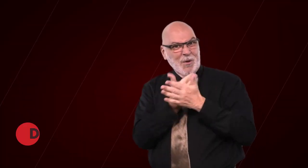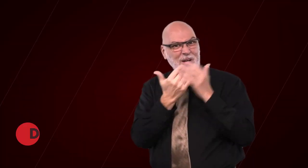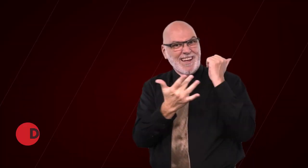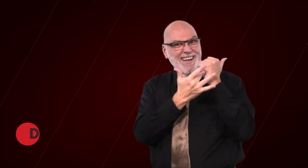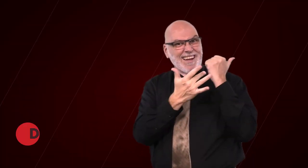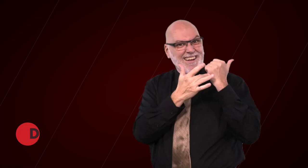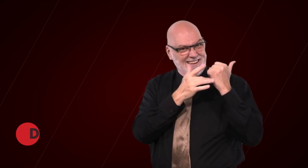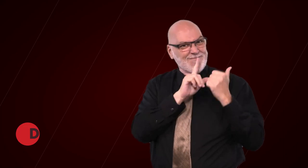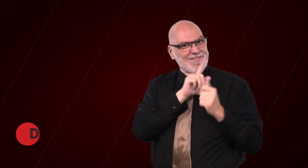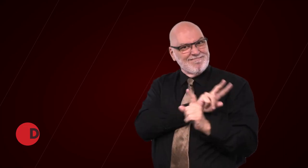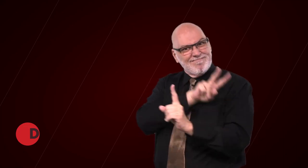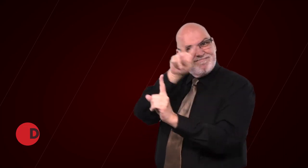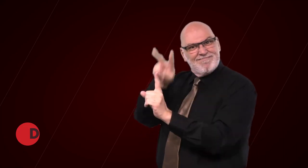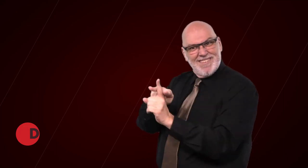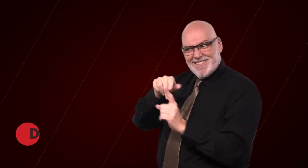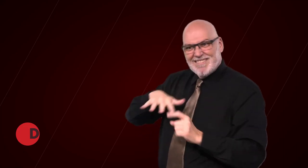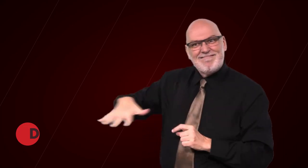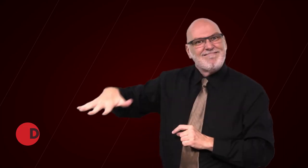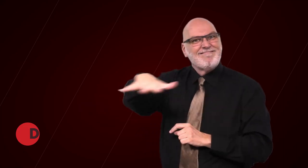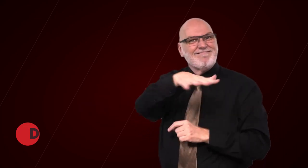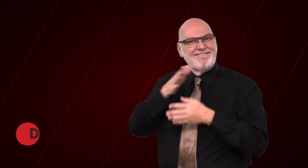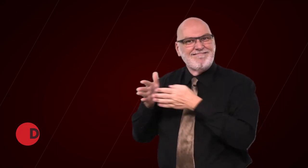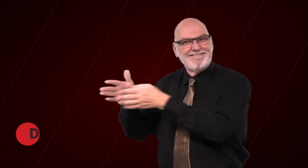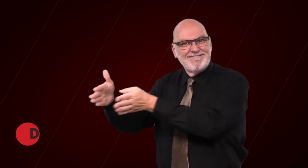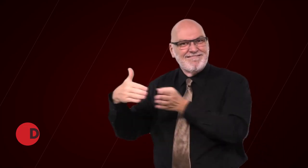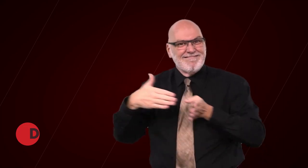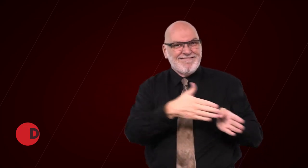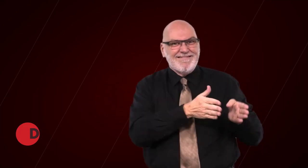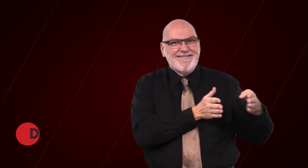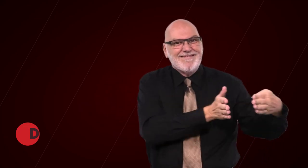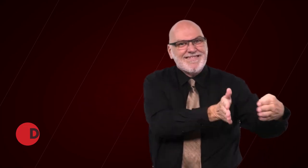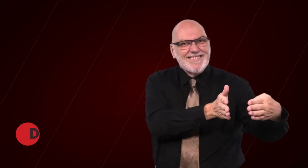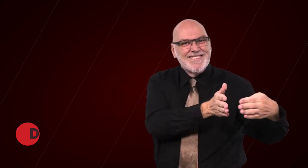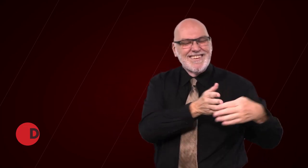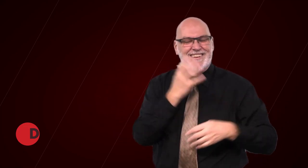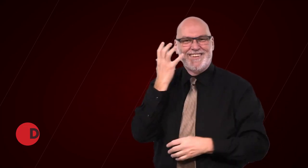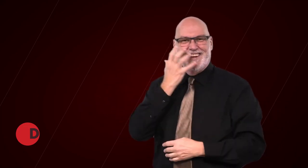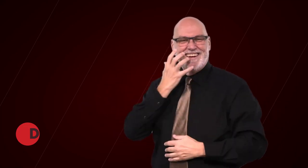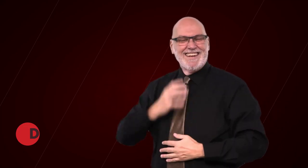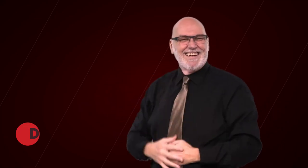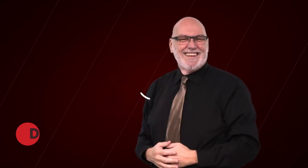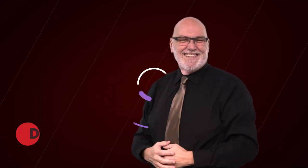I didn't realize newer technology could be applied to pedestrian crosswalks!